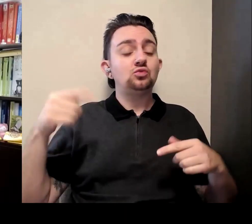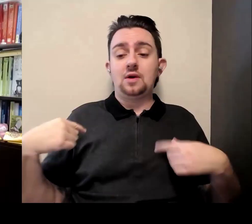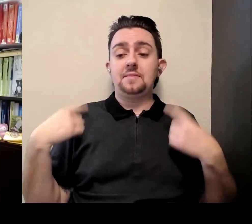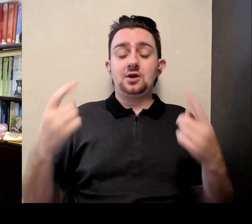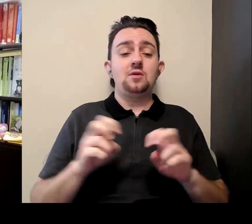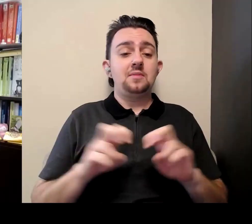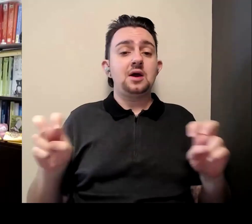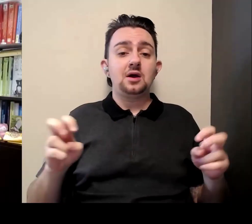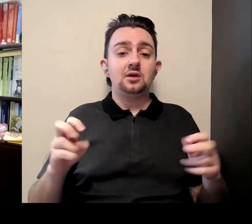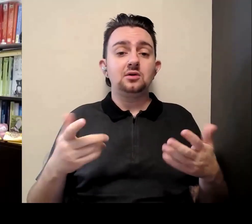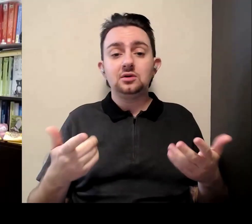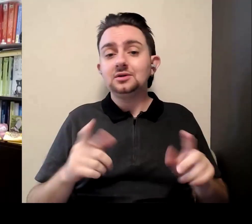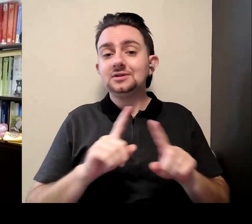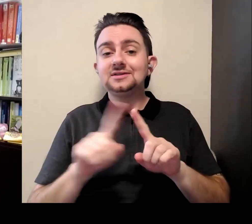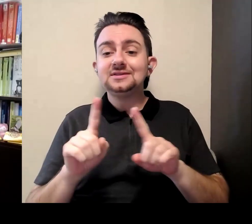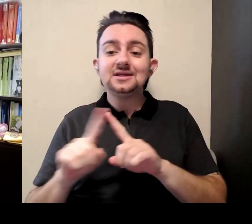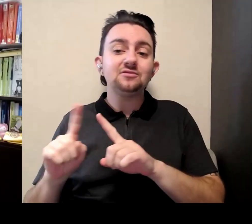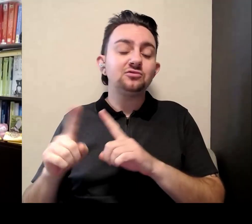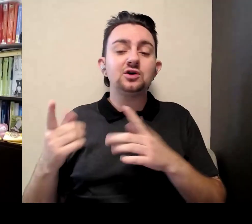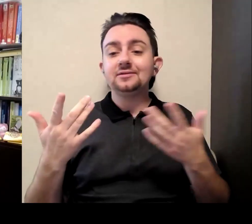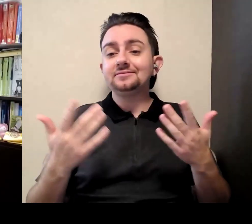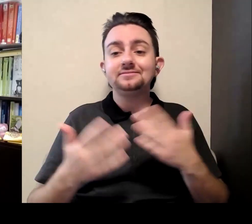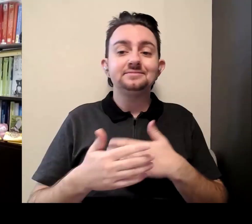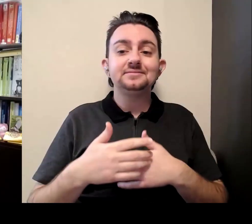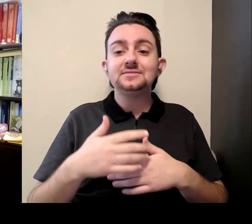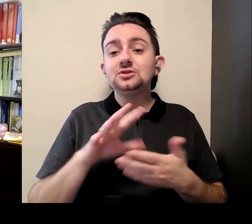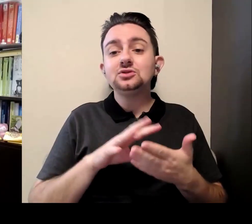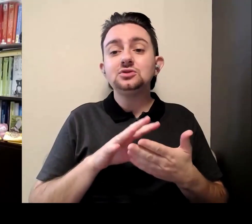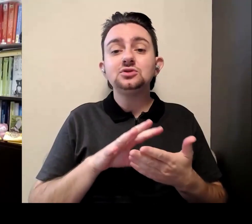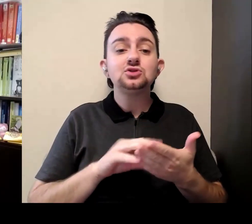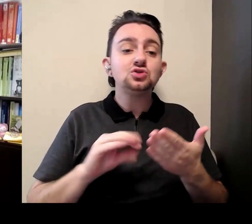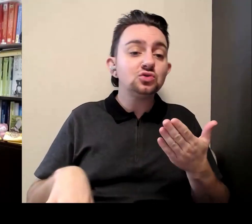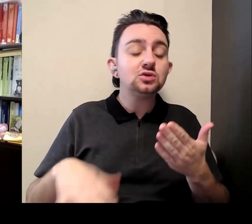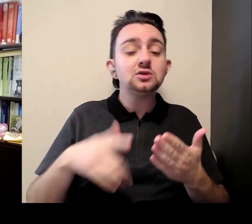There's all these different skills students who are blind and low vision need. And so